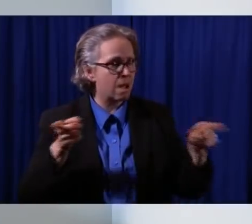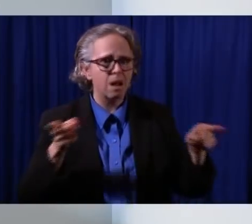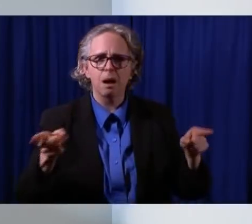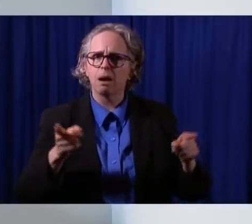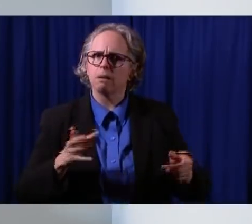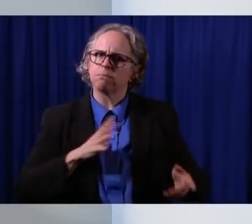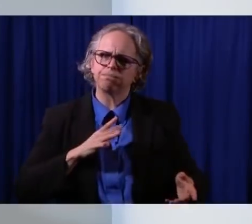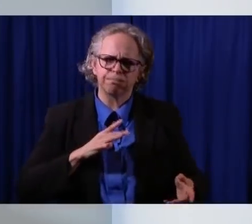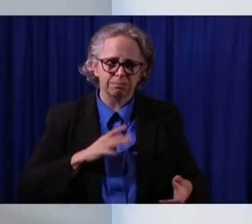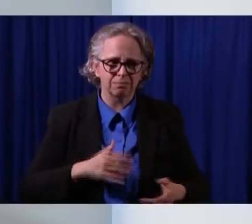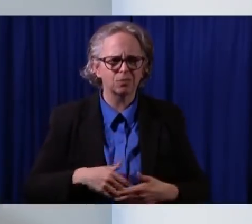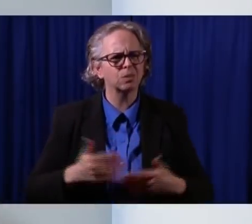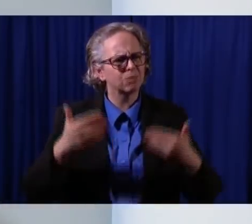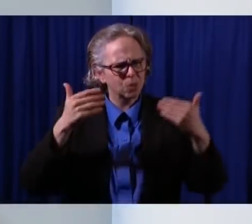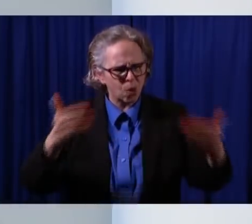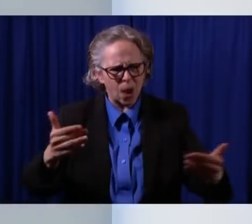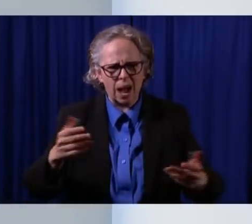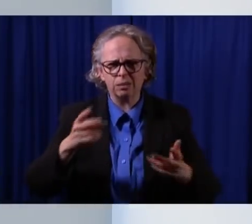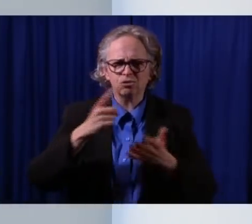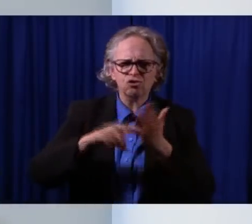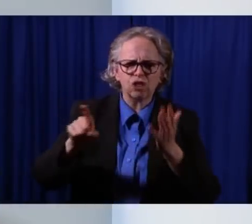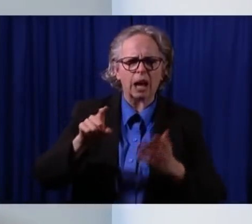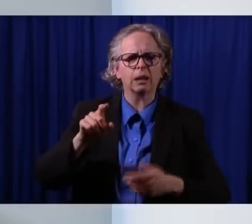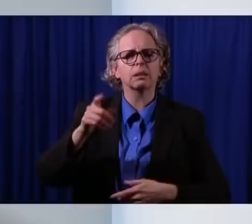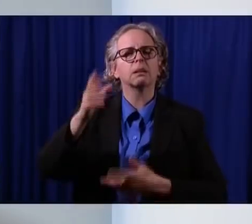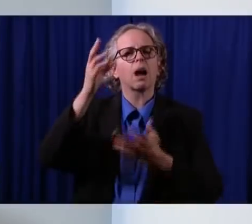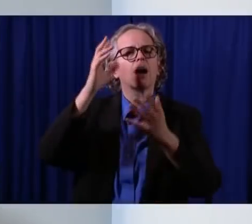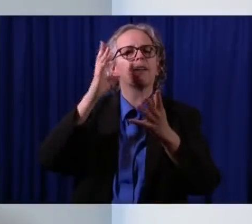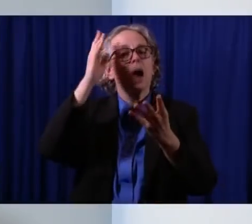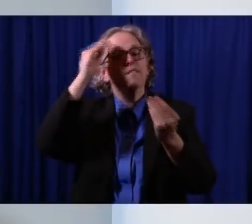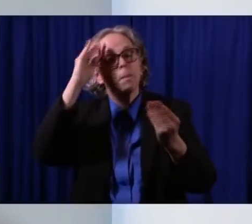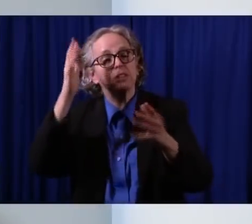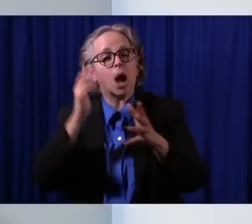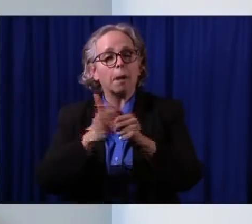AND TO GET HIRED, SERVED EMPLOYERS AND JOB SEEKERS, AND